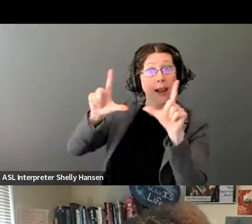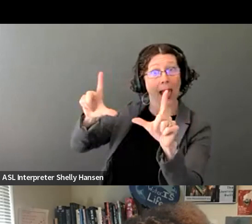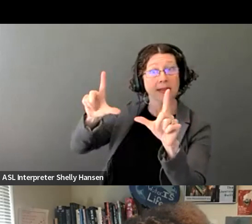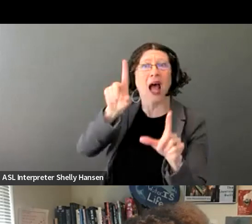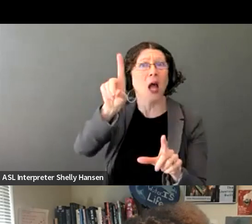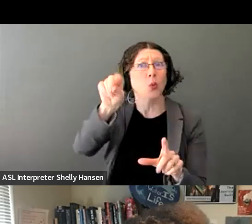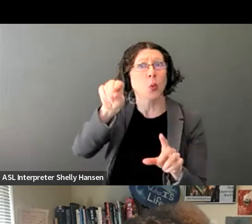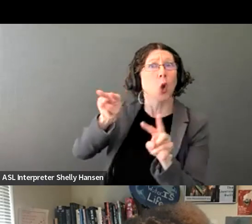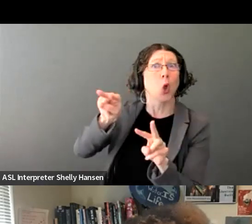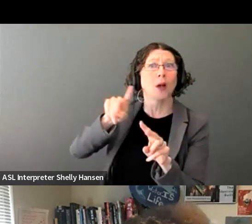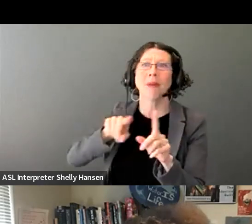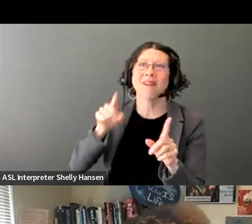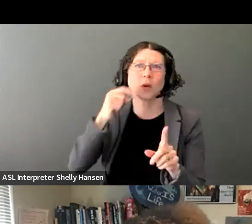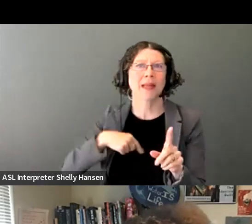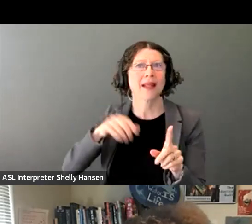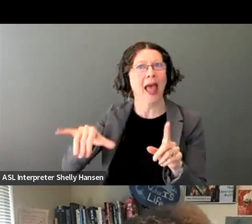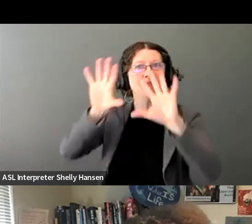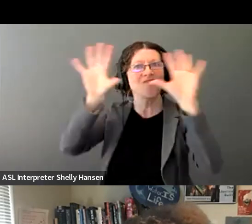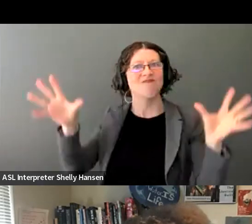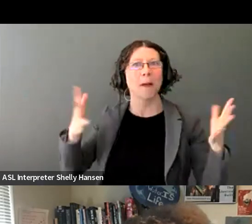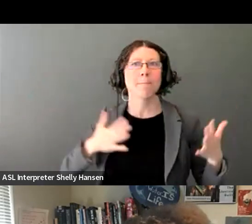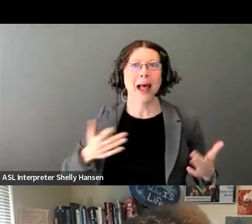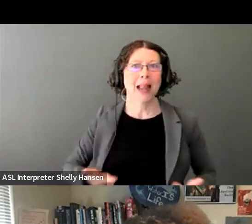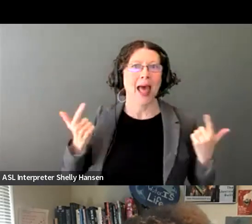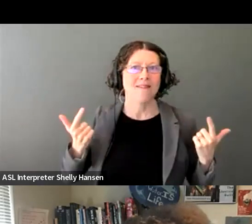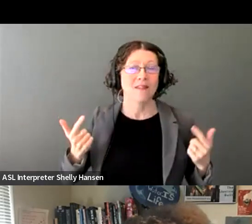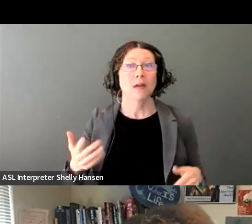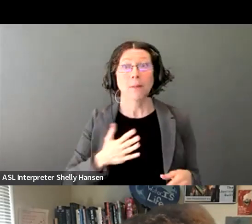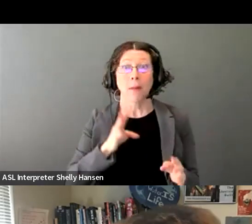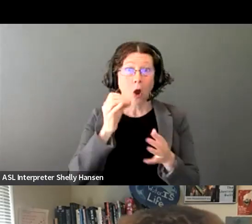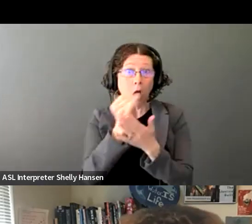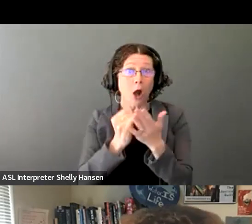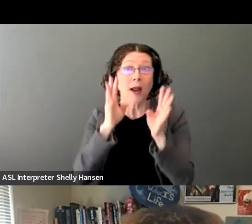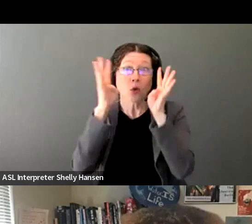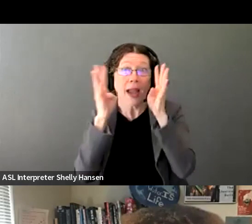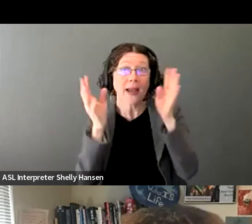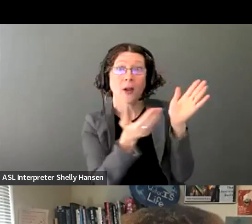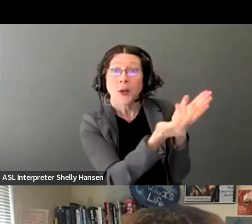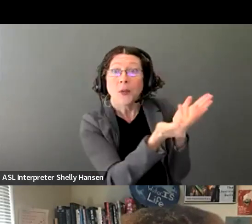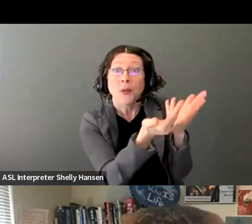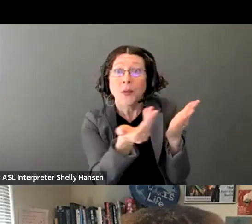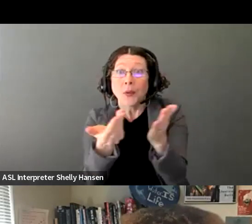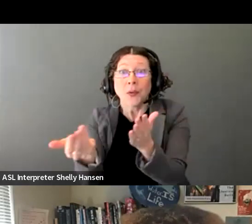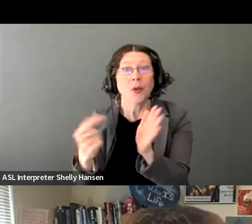And so the art that I create is just often reflections of my experiences, what I am going